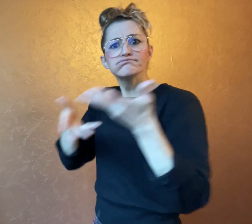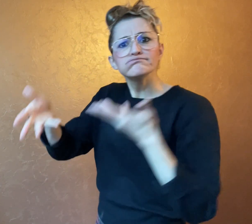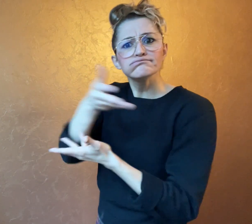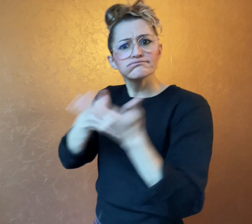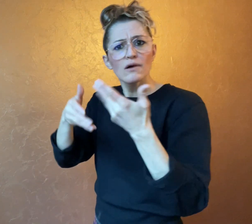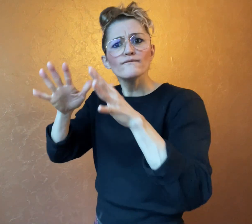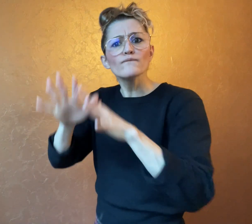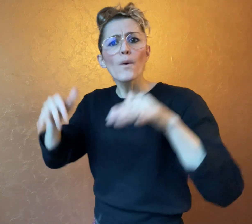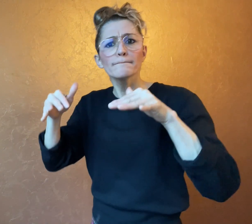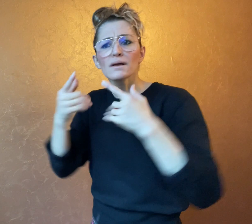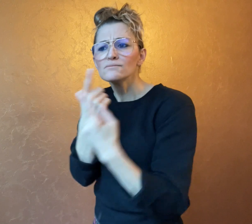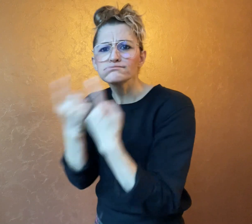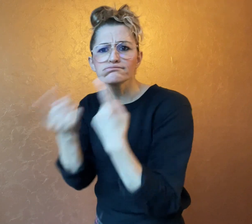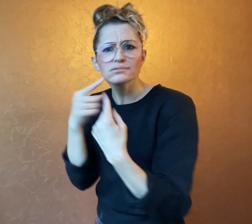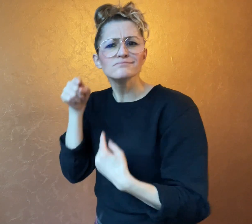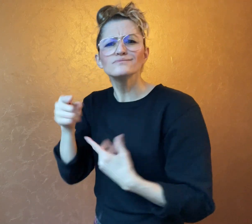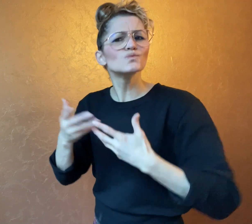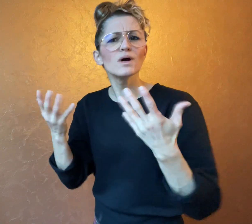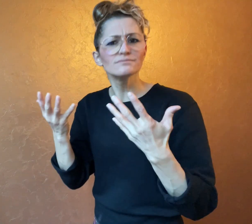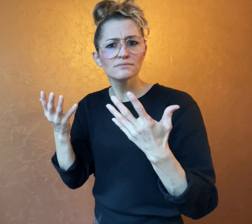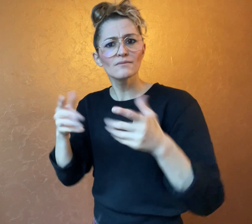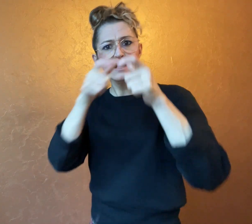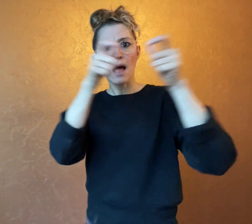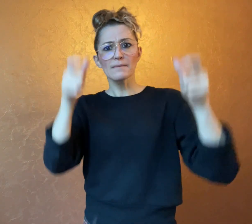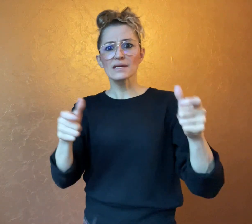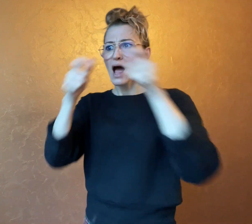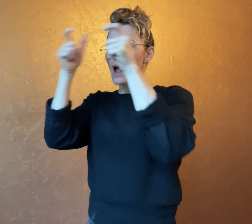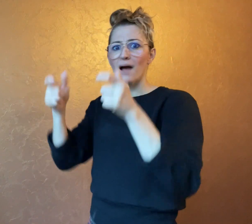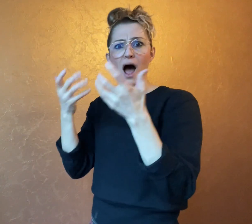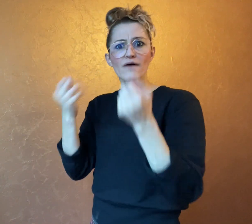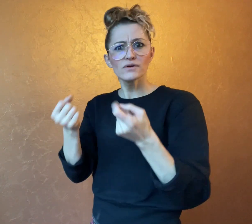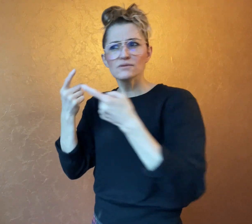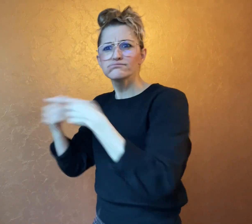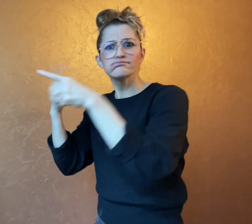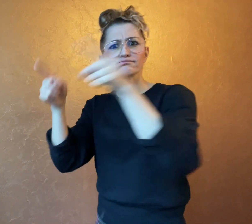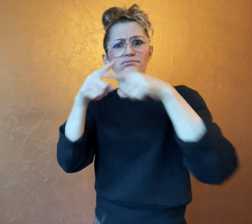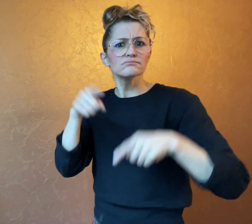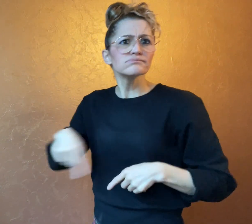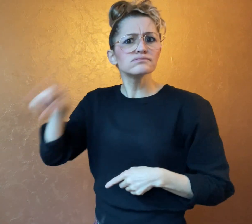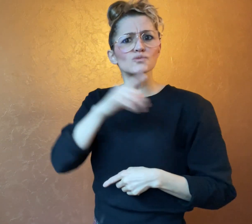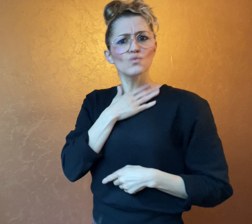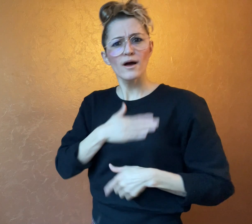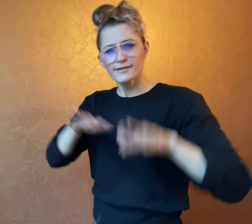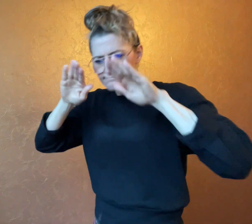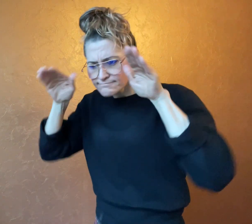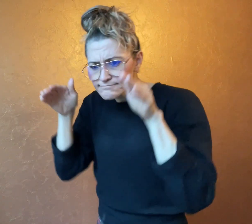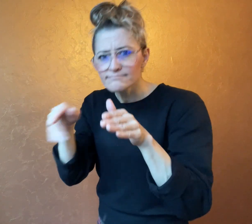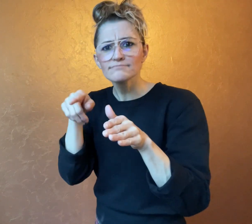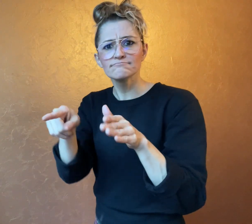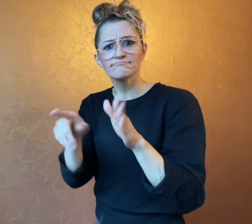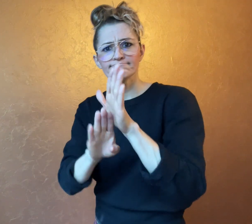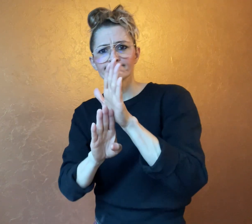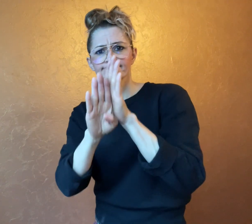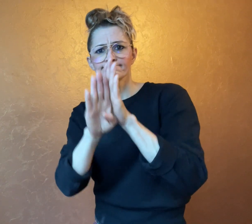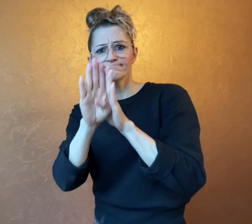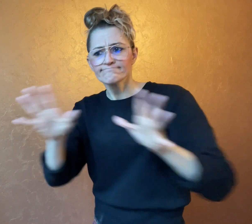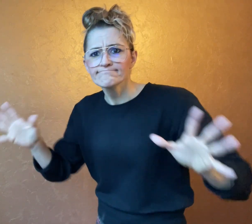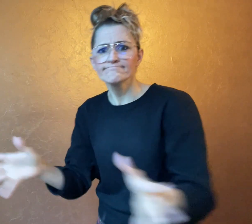there was a forum about companies that focus on improving access